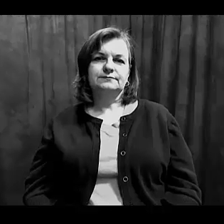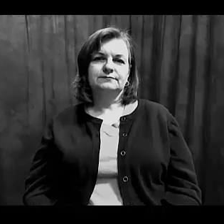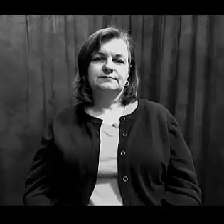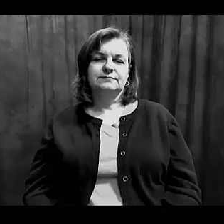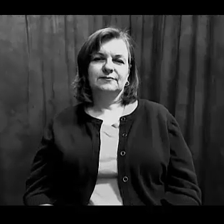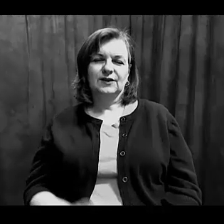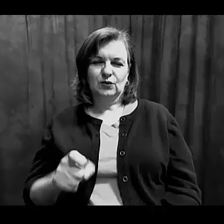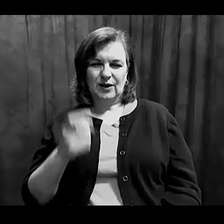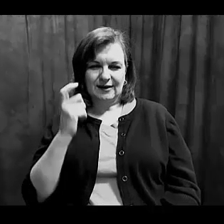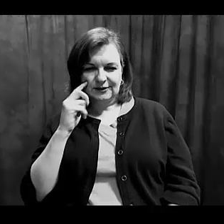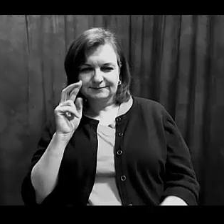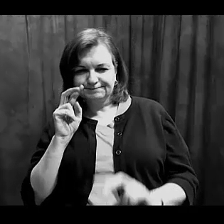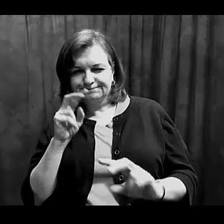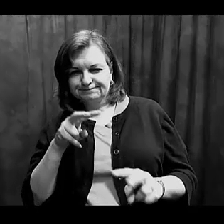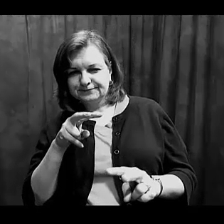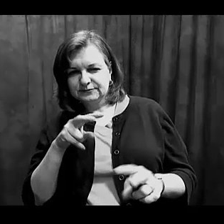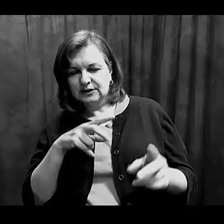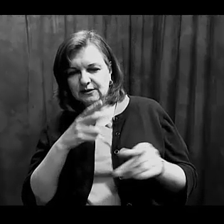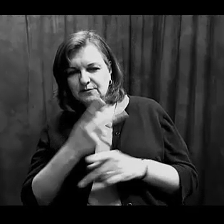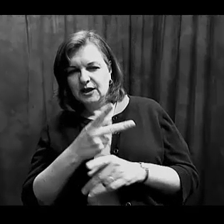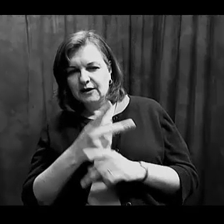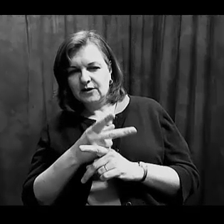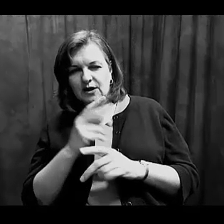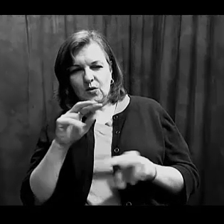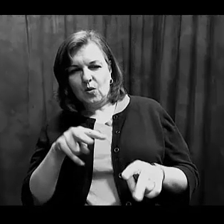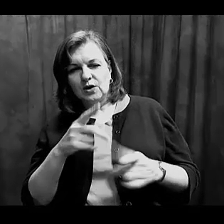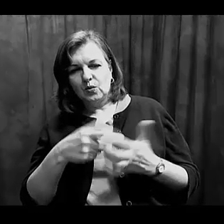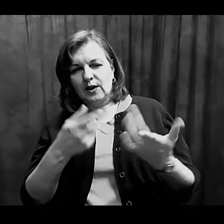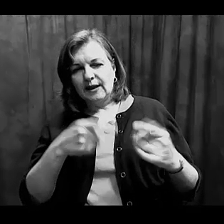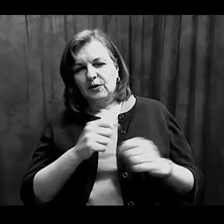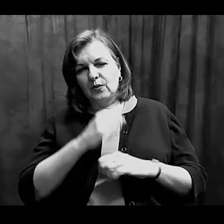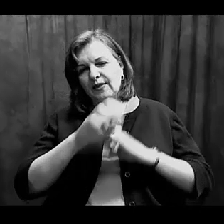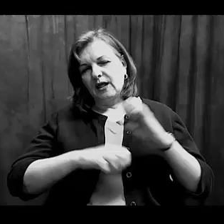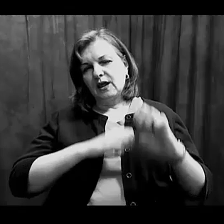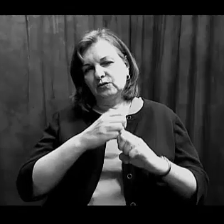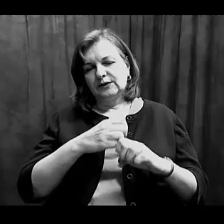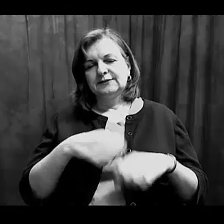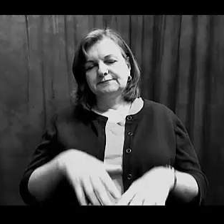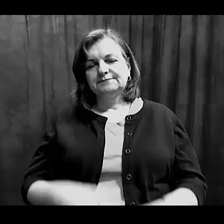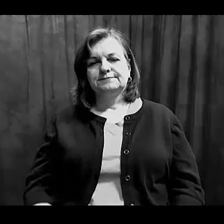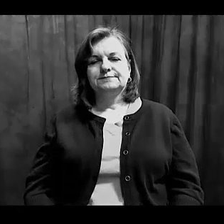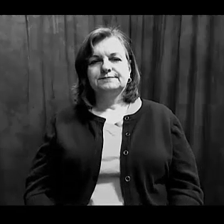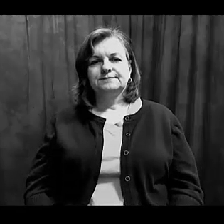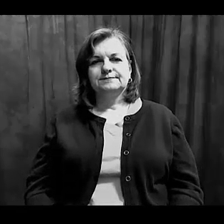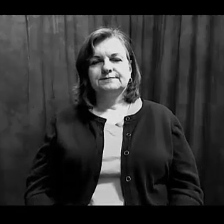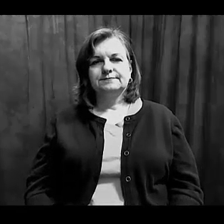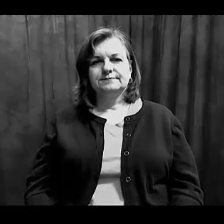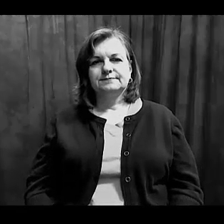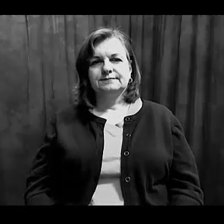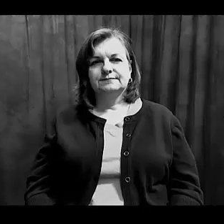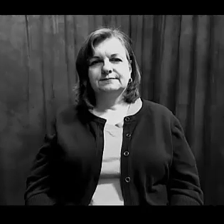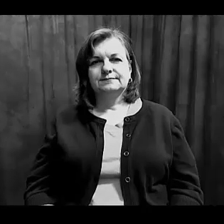so we're going to have to kind of keep track of these elements as we go